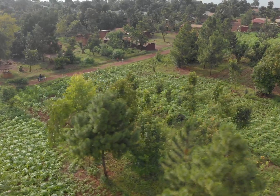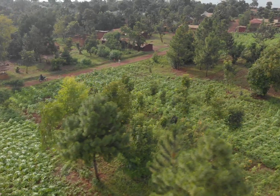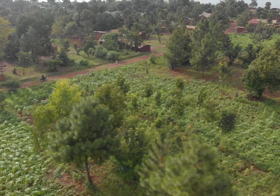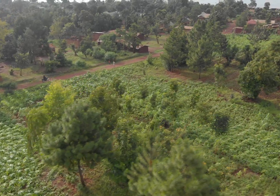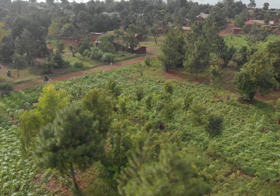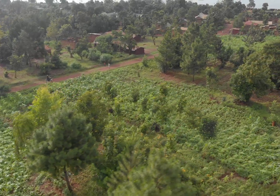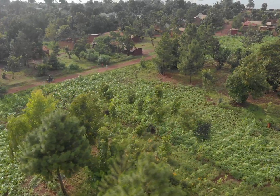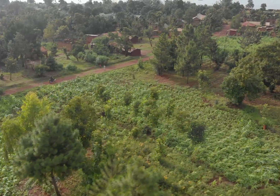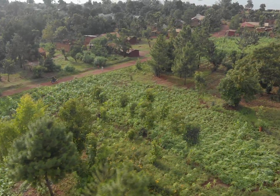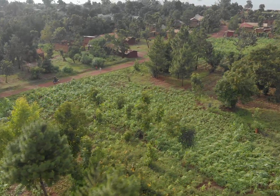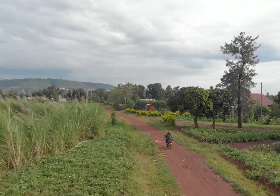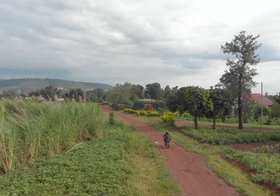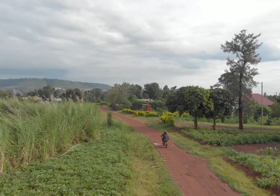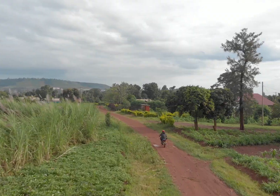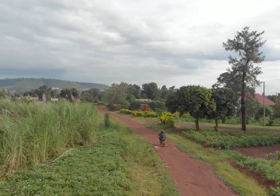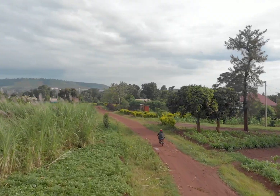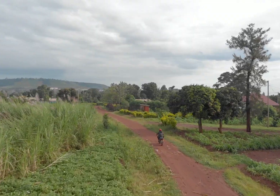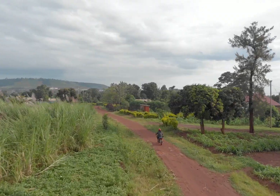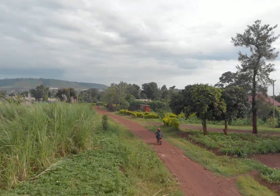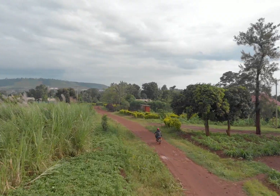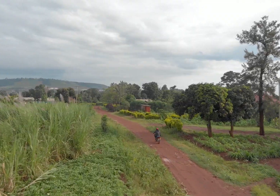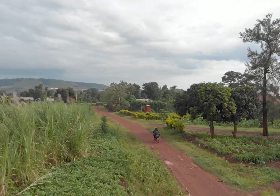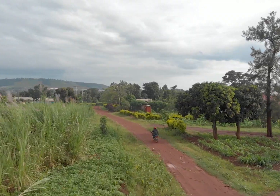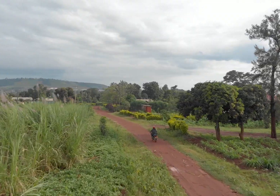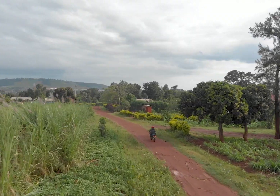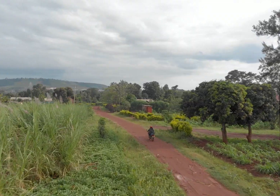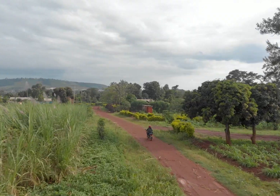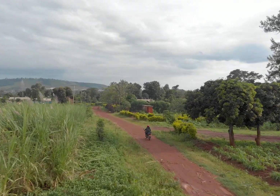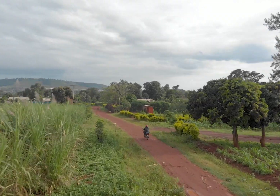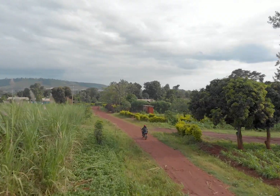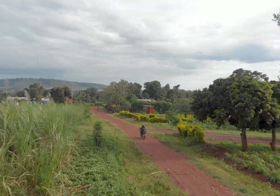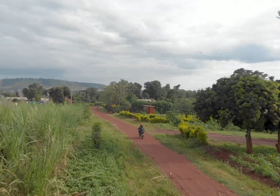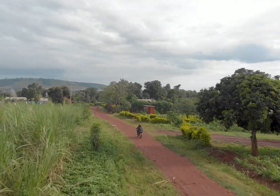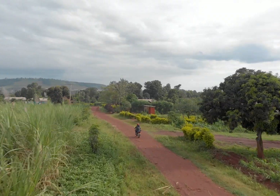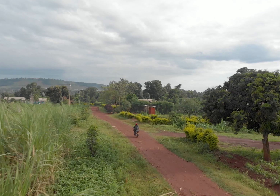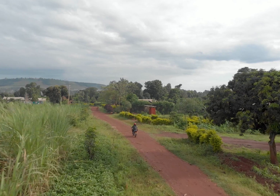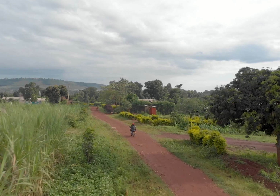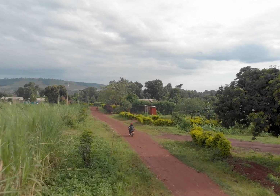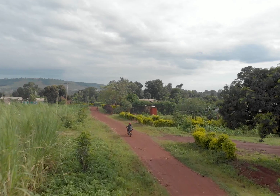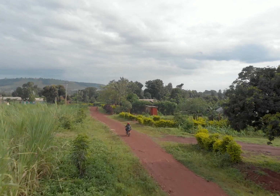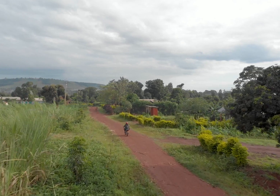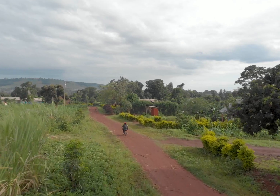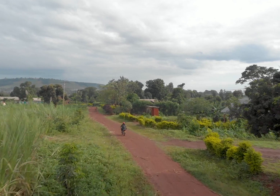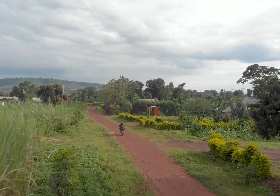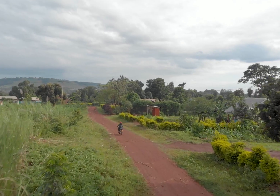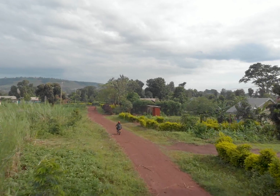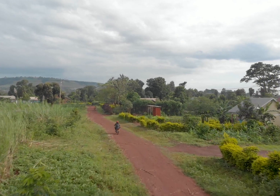That's the language you use. Yeah. so it was a full day of that just driving out into village